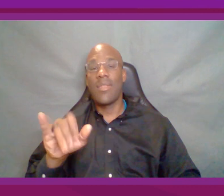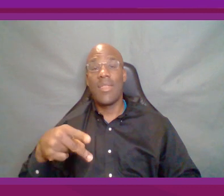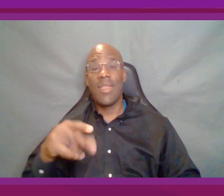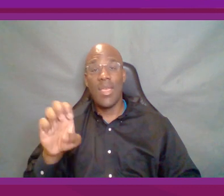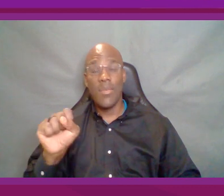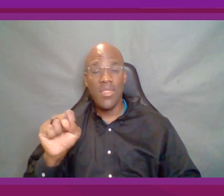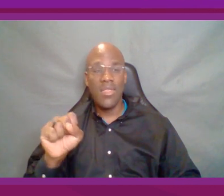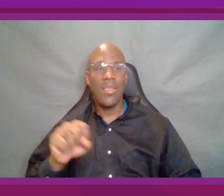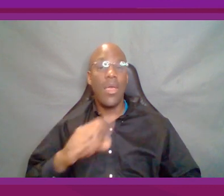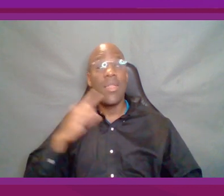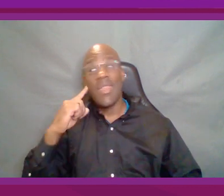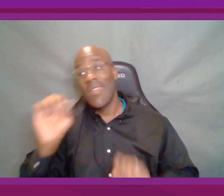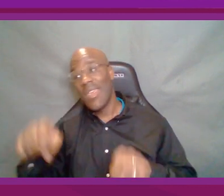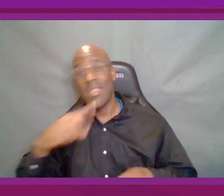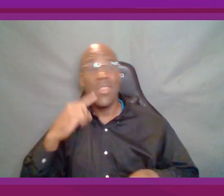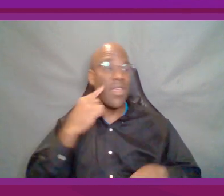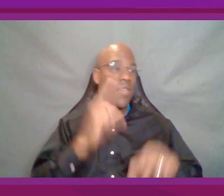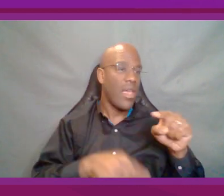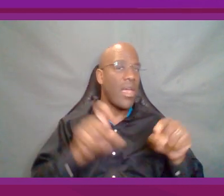person can and cannot do, on top of that uh prove that